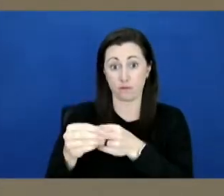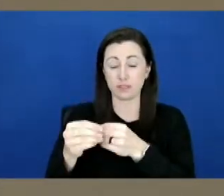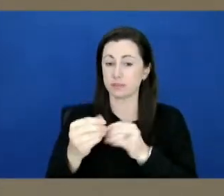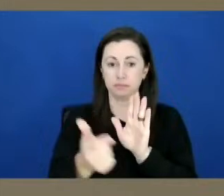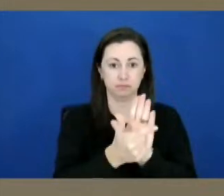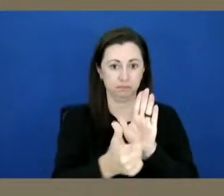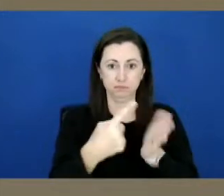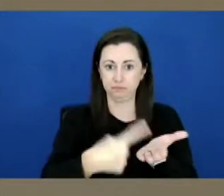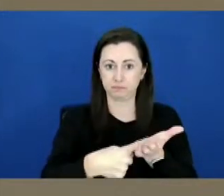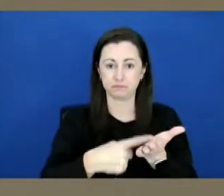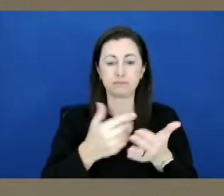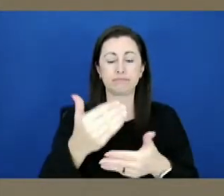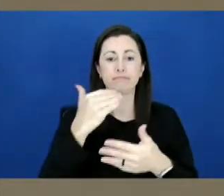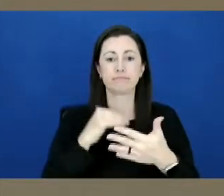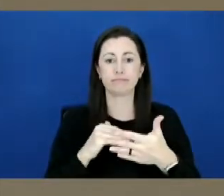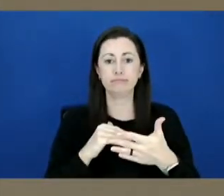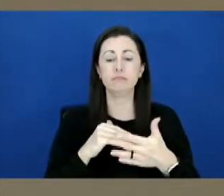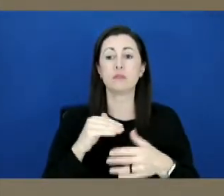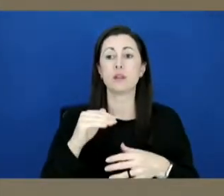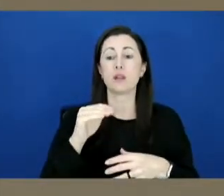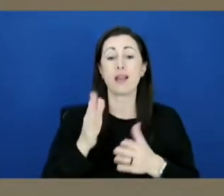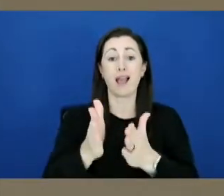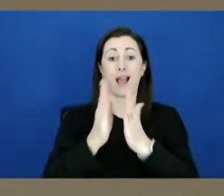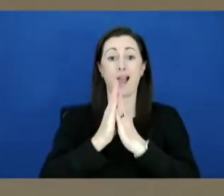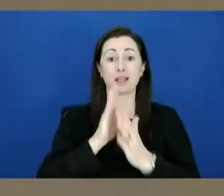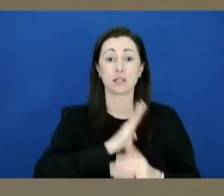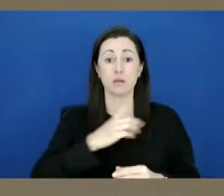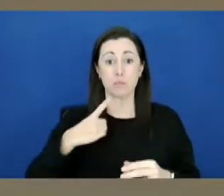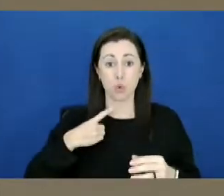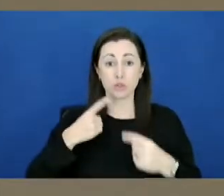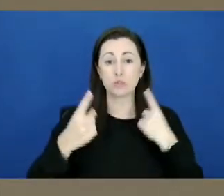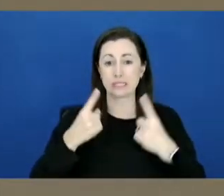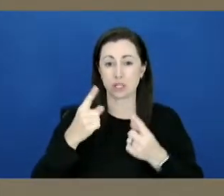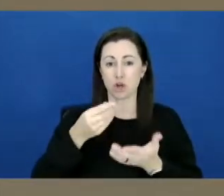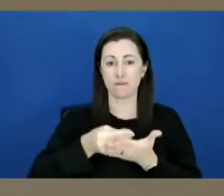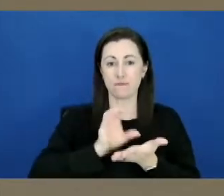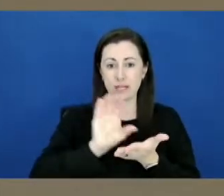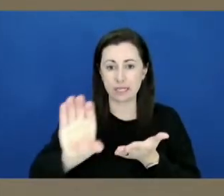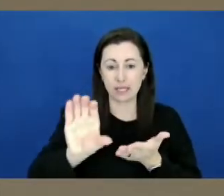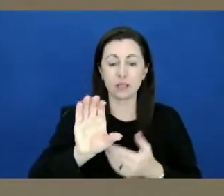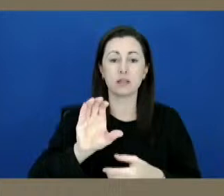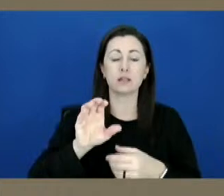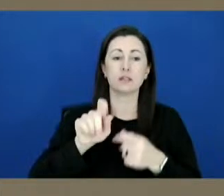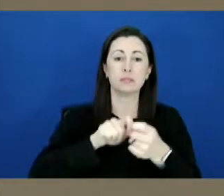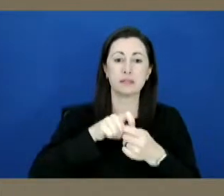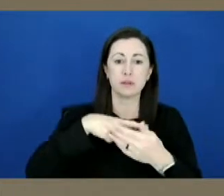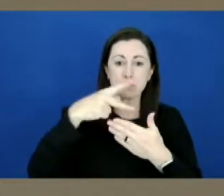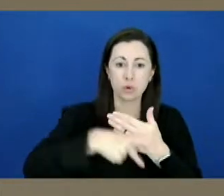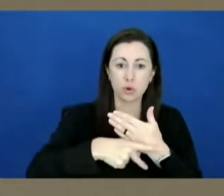PERSON APPEARING BEFORE THE